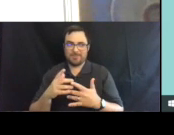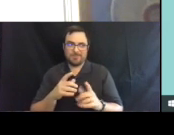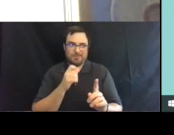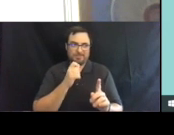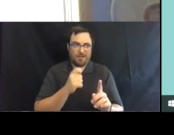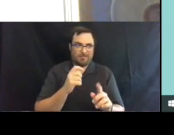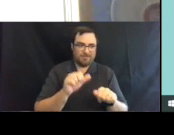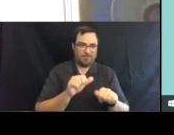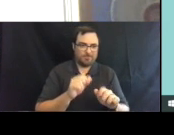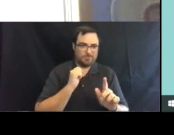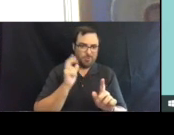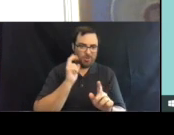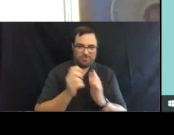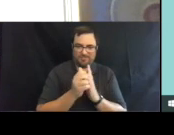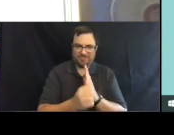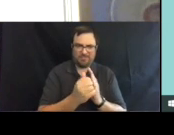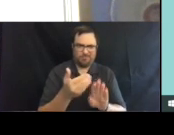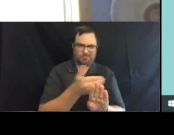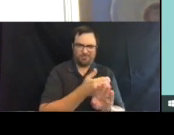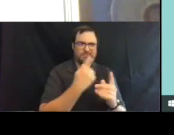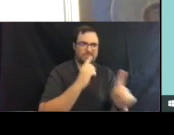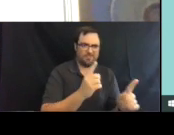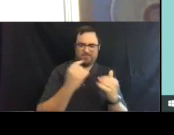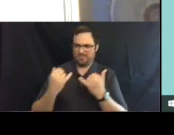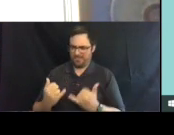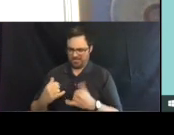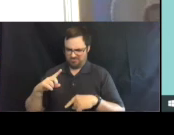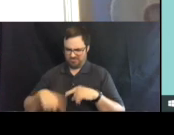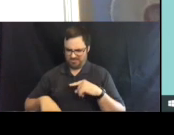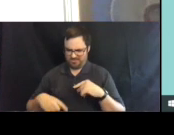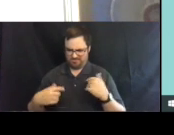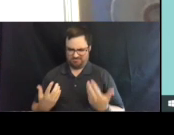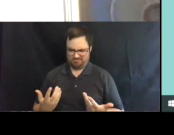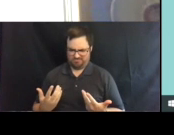an auditory skill that they previously were able to we previously established